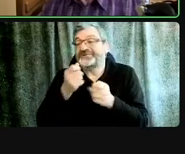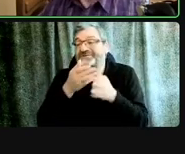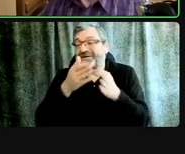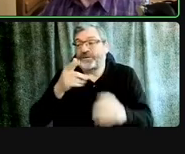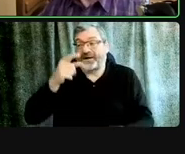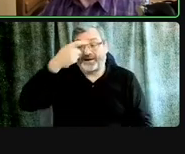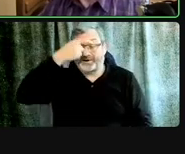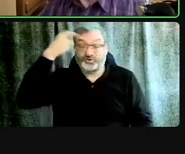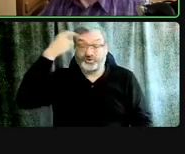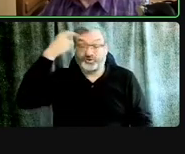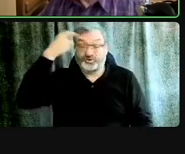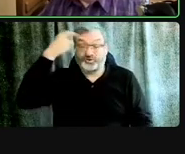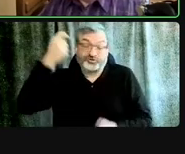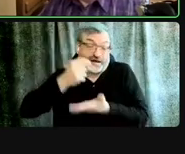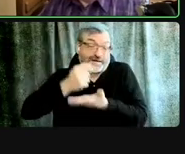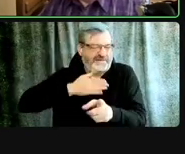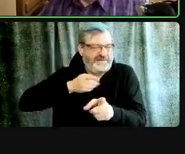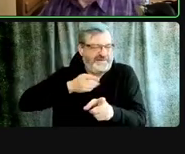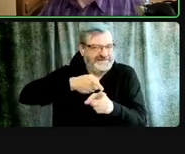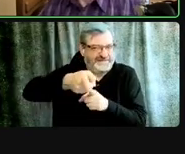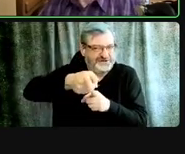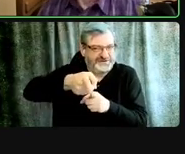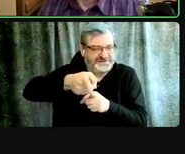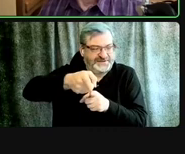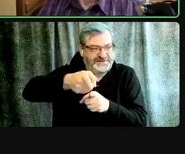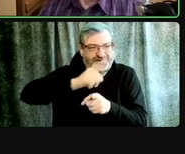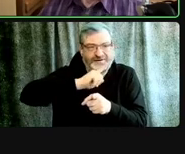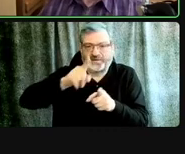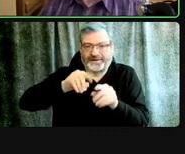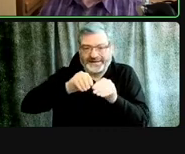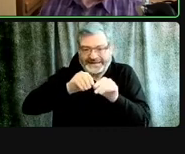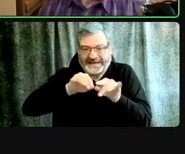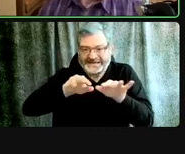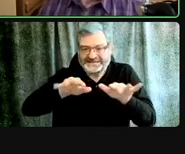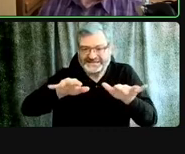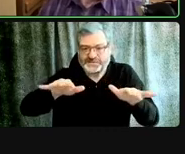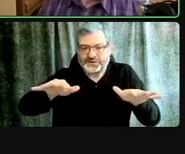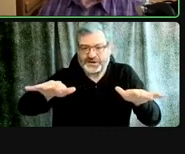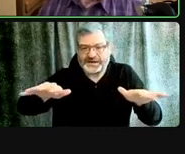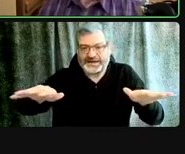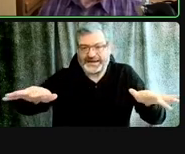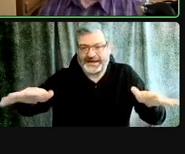which is my area of specialty, has kind of spread out and I don't know,